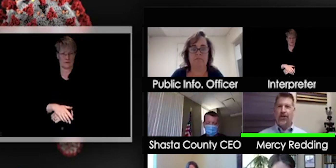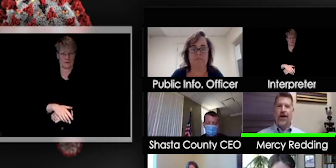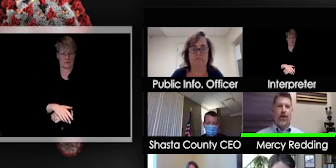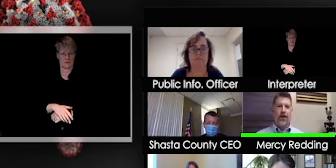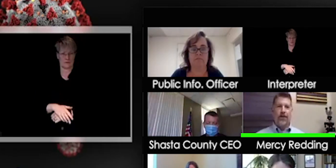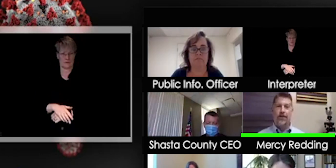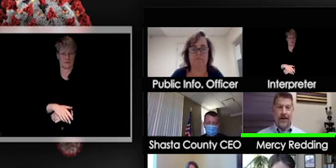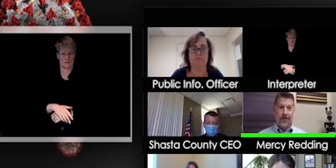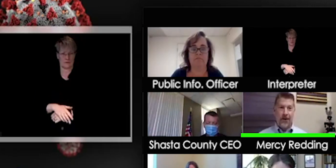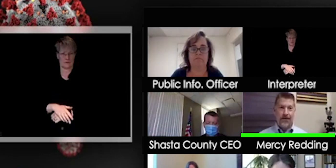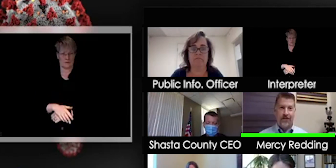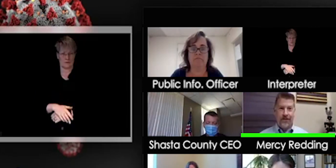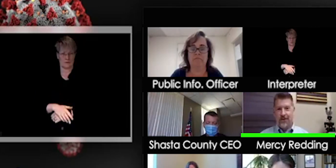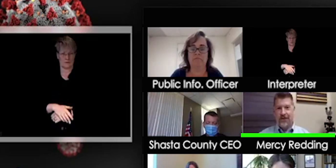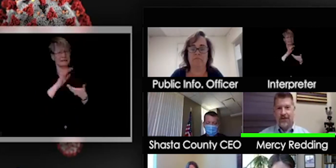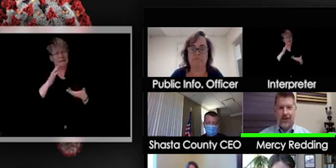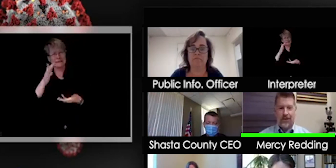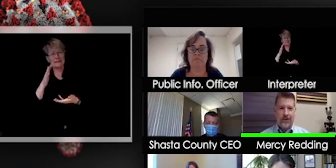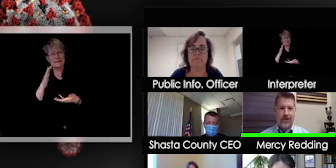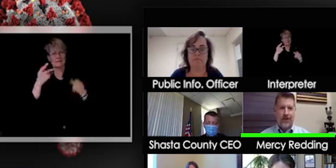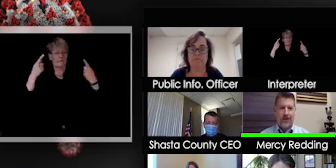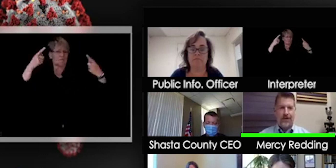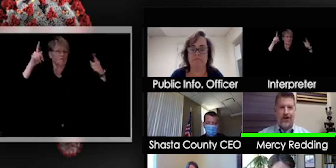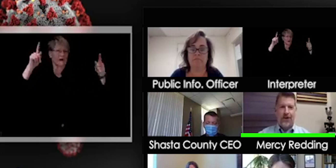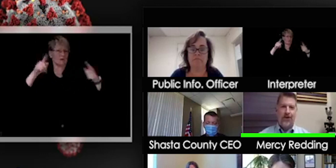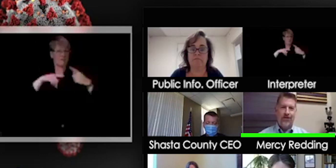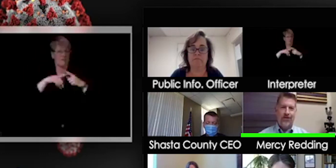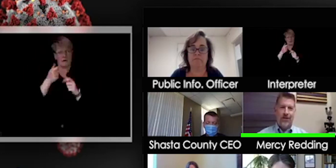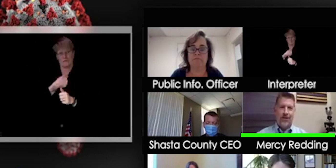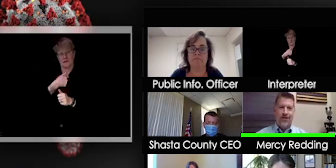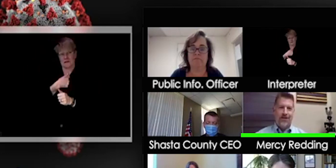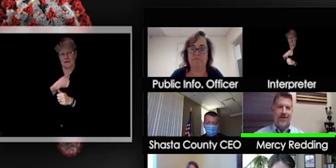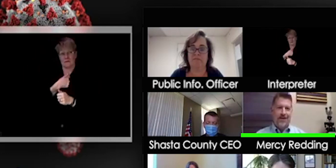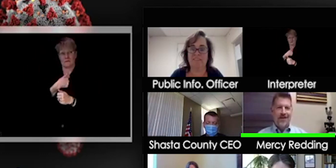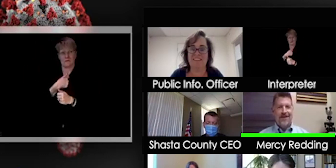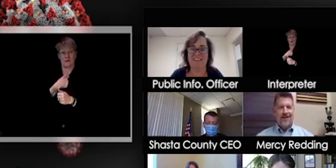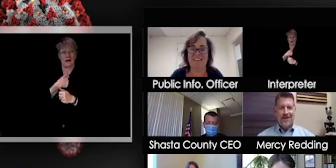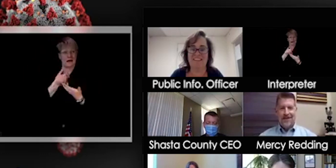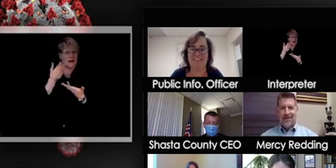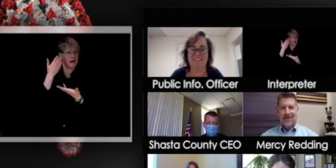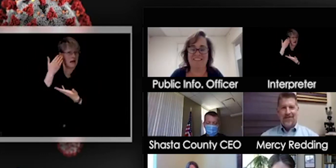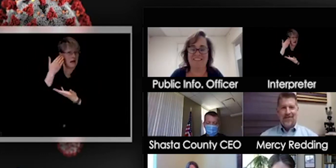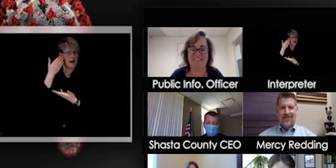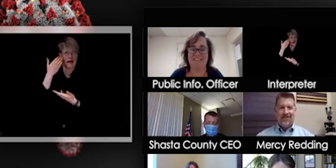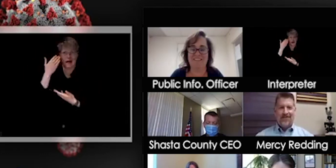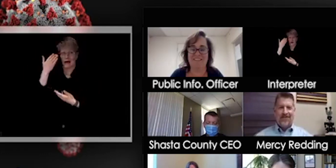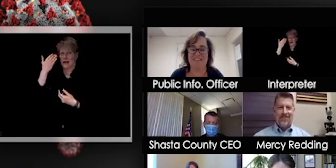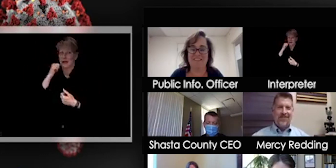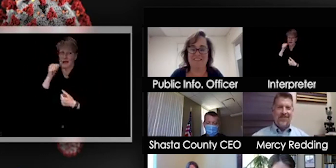not that I'm aware of. But, again, I'm not a physician. So, Dr. Ramstrom, I’ll turn it over to you.